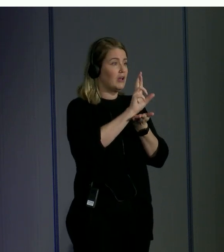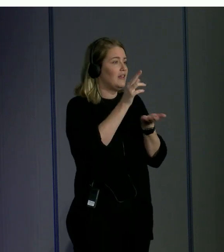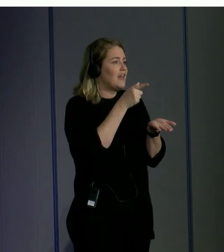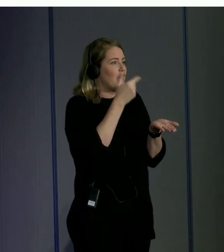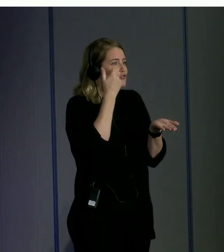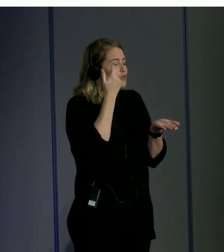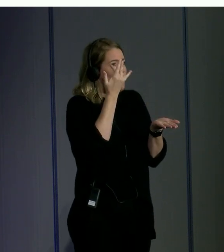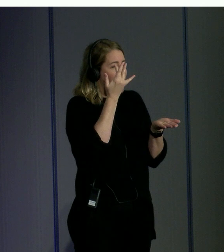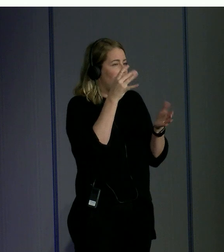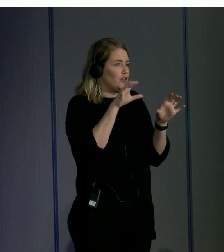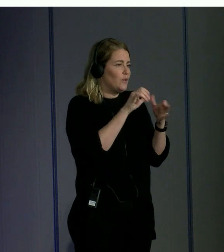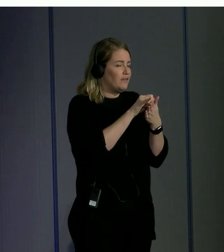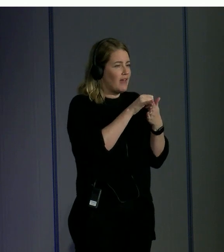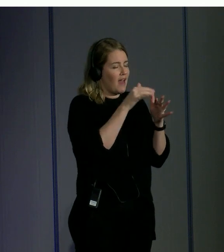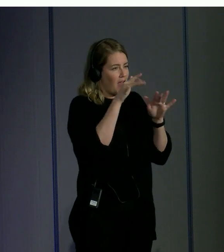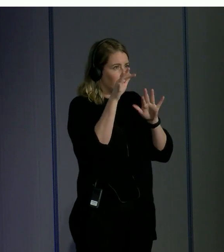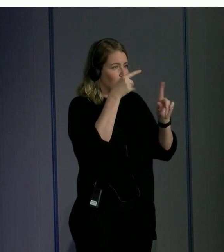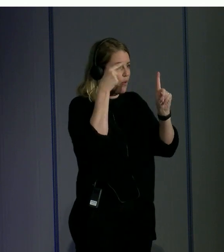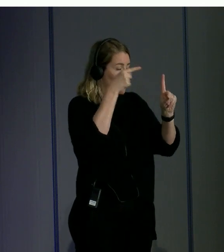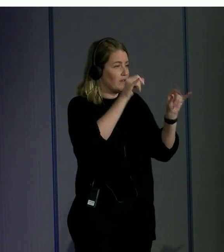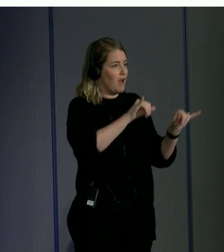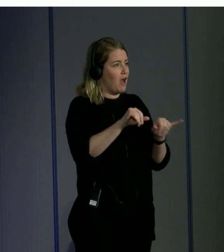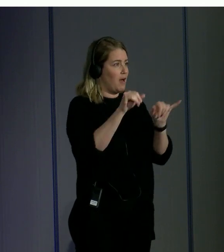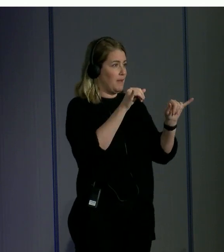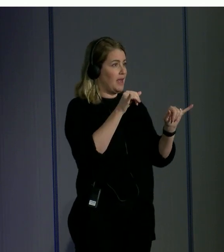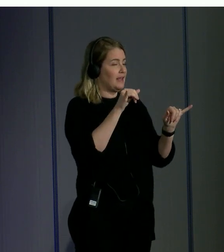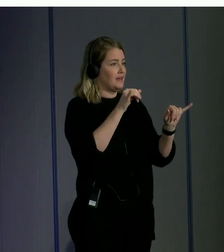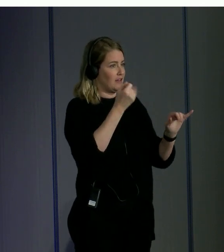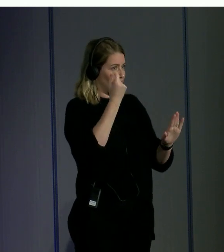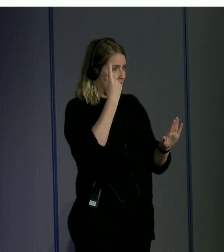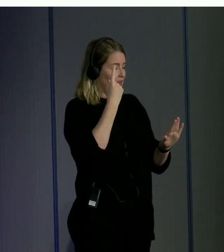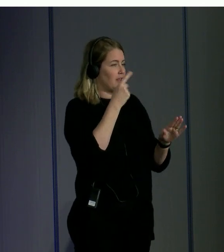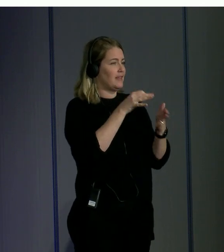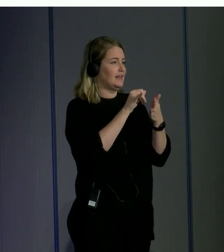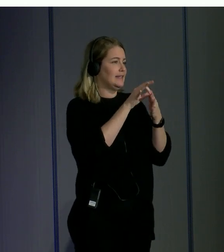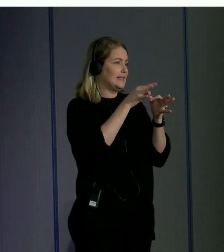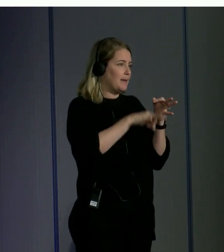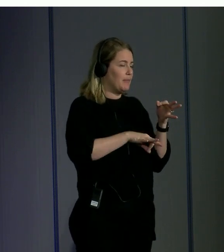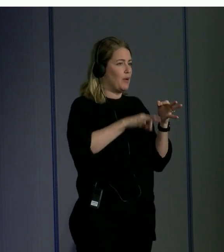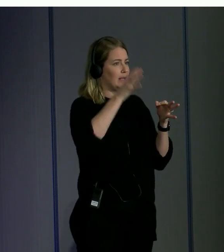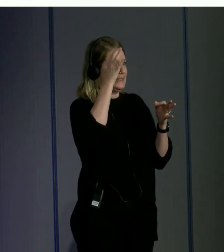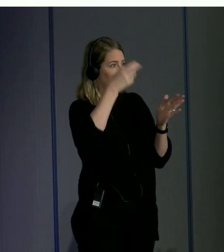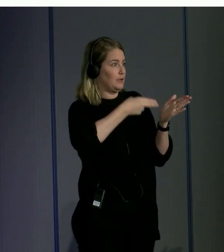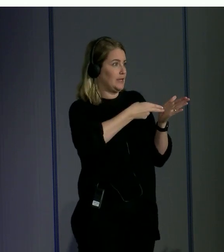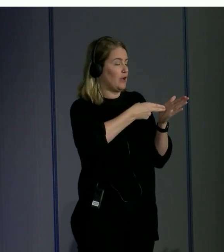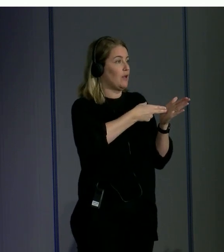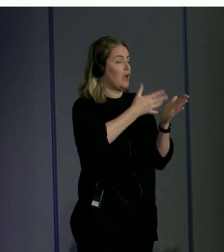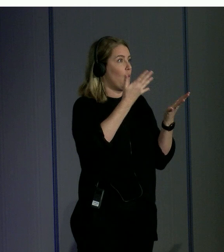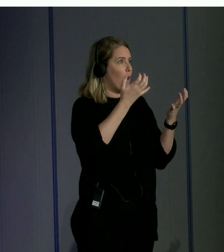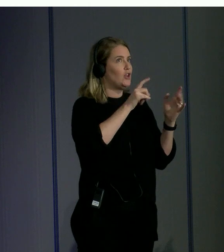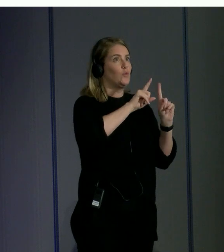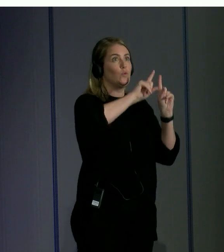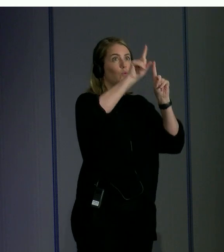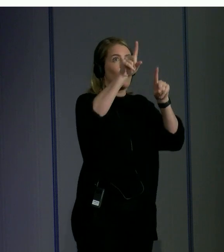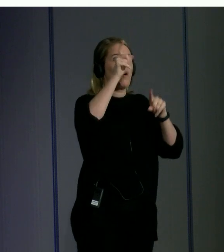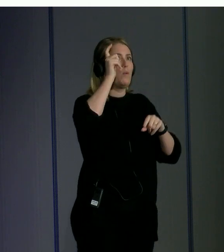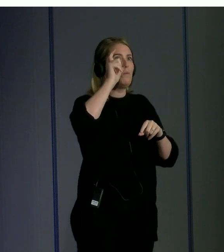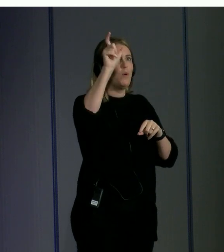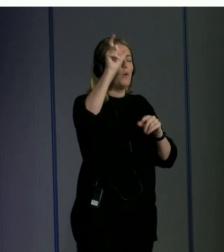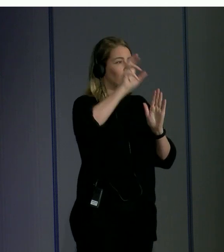And that common goal and common understanding sift conceptual integrity goal, fly to the moon.